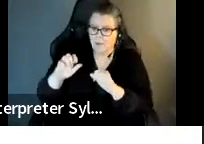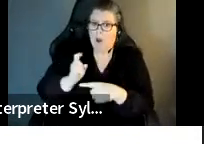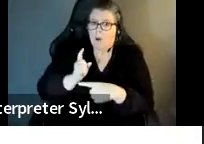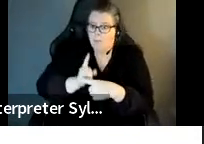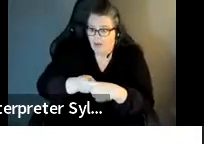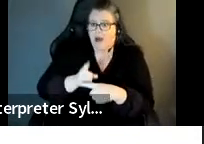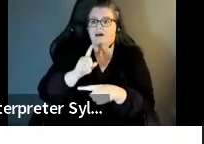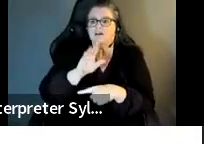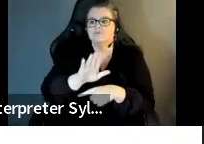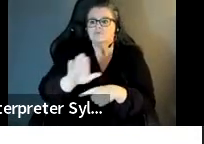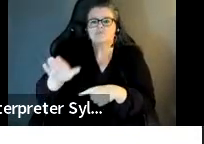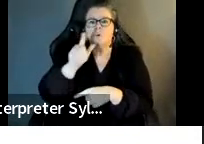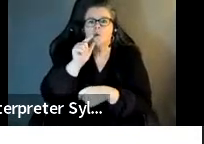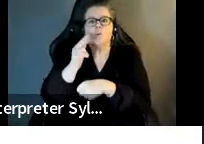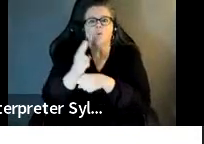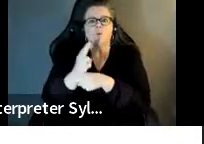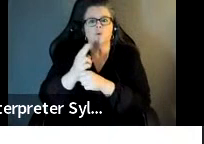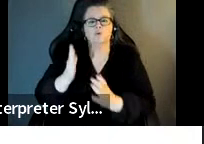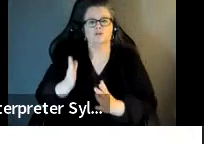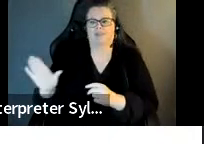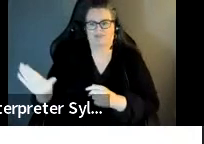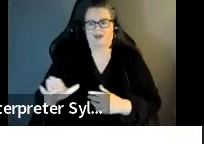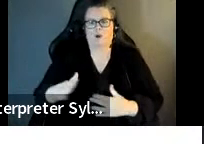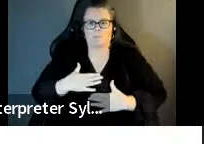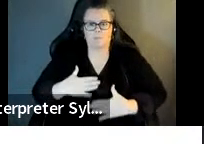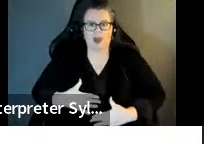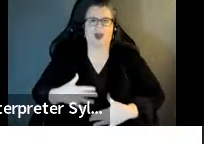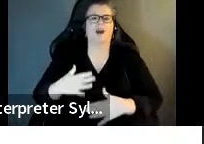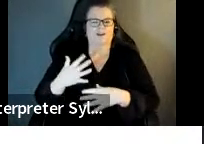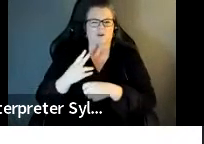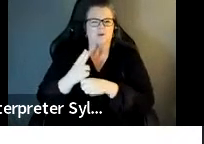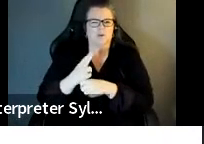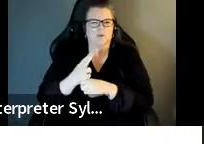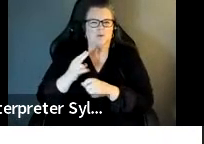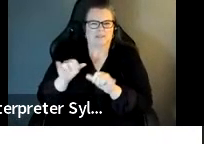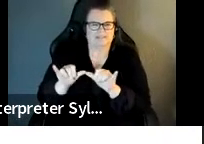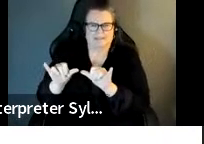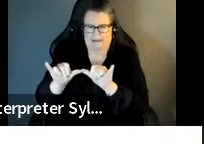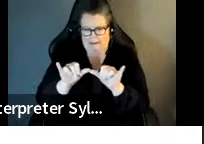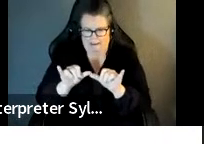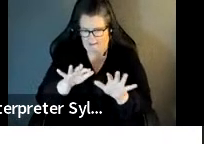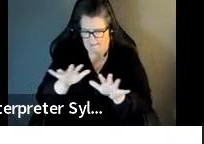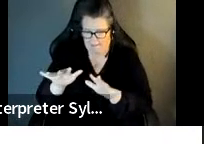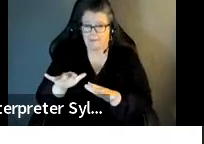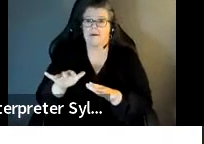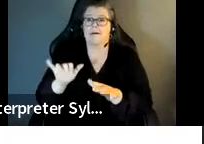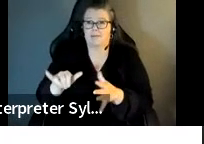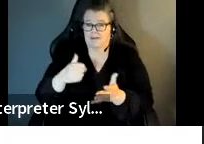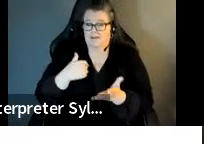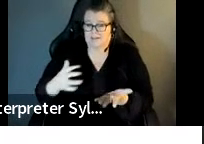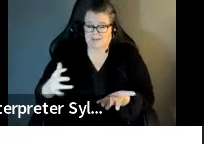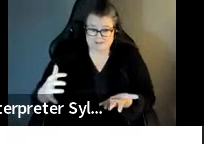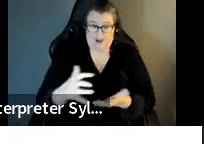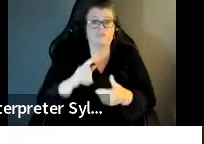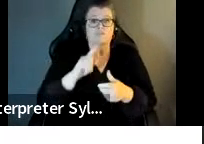Thirdly, we wanted to combine all of this information on manual powered wheelchairs